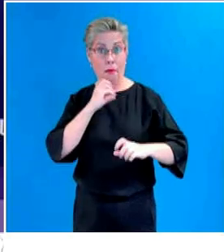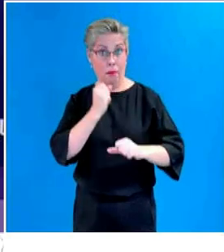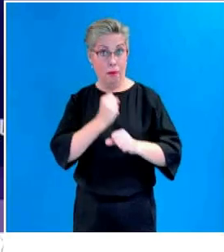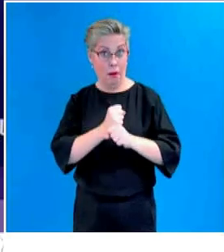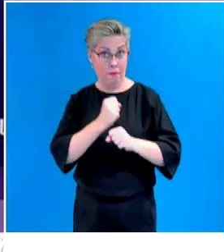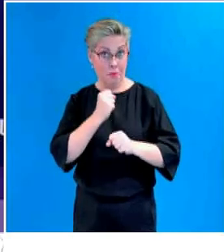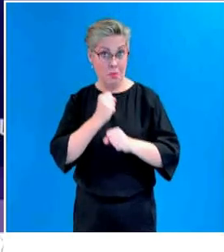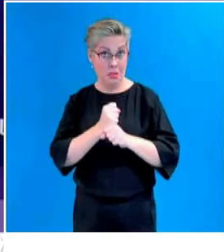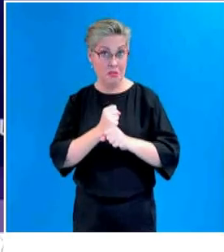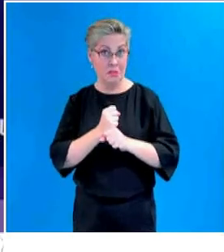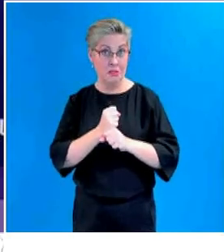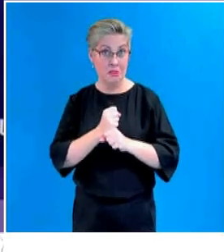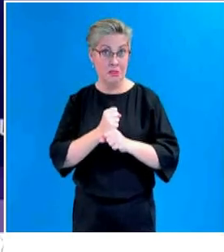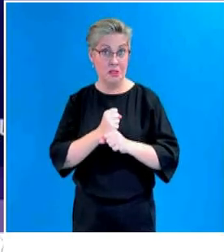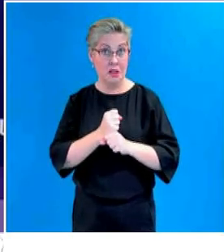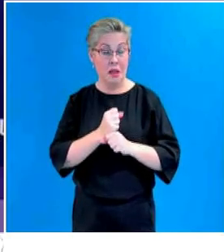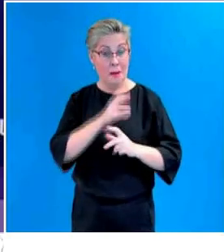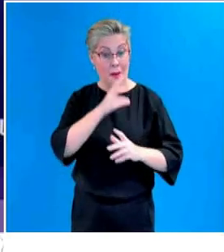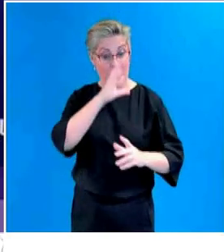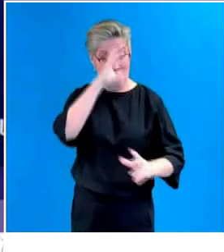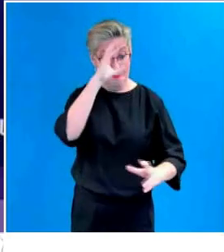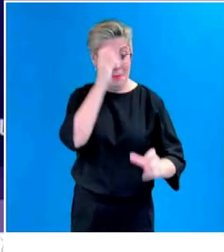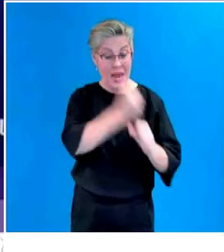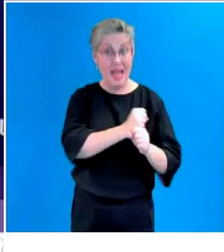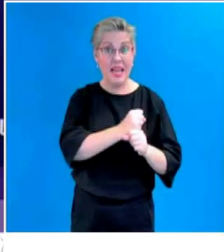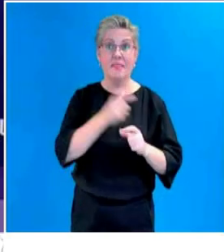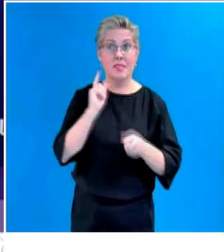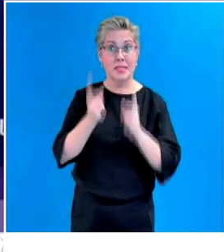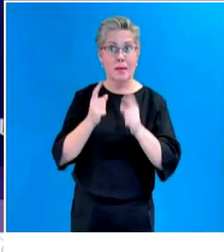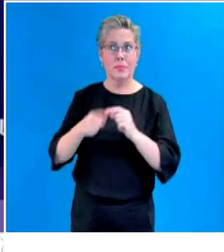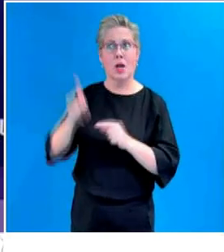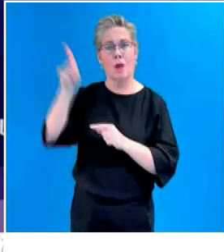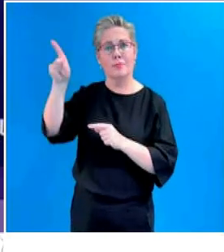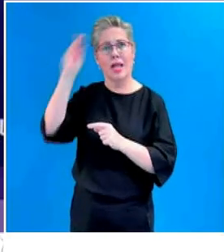mandate and does inaccurately interpret the convention?